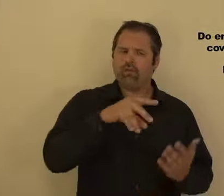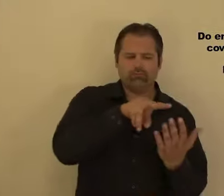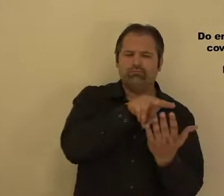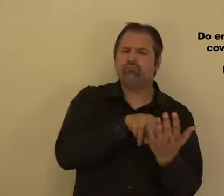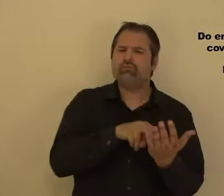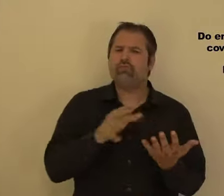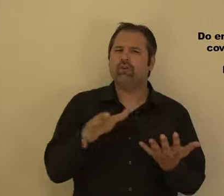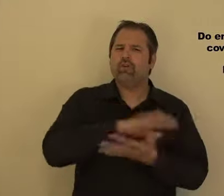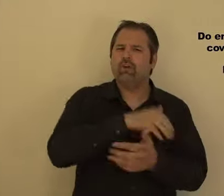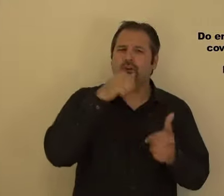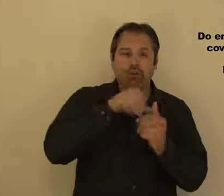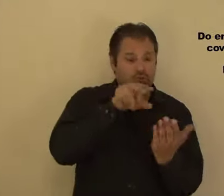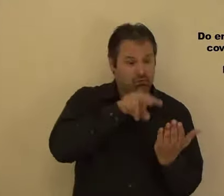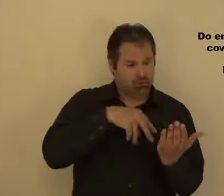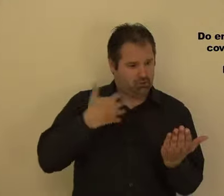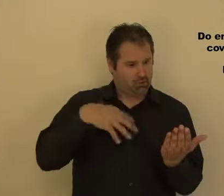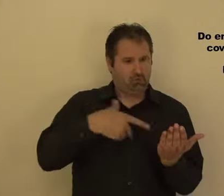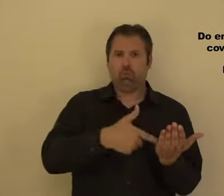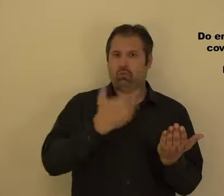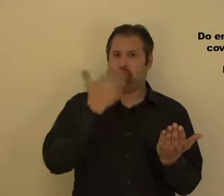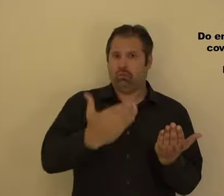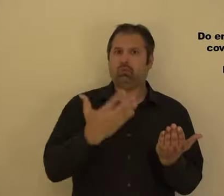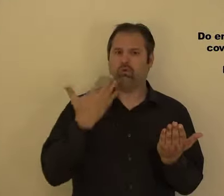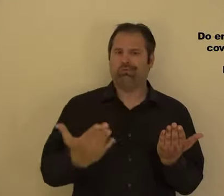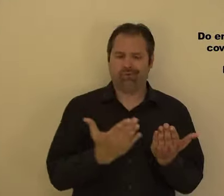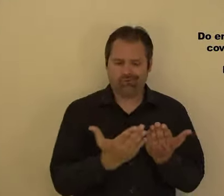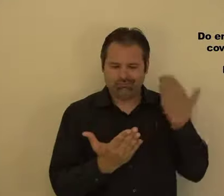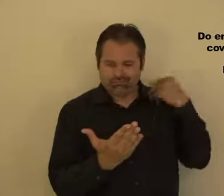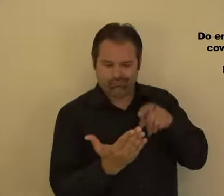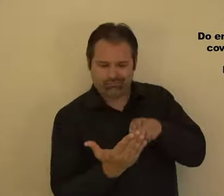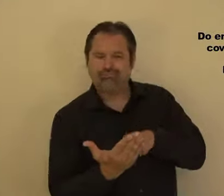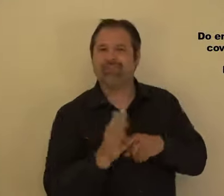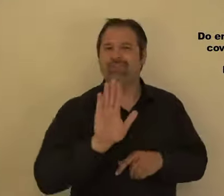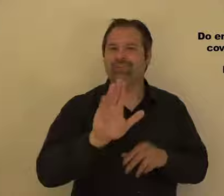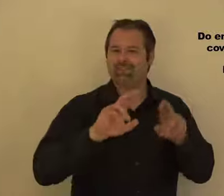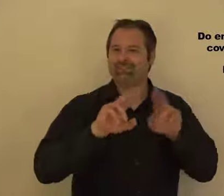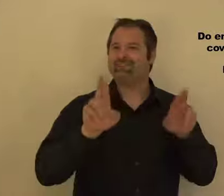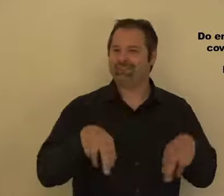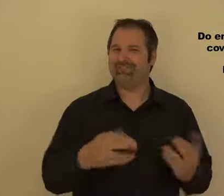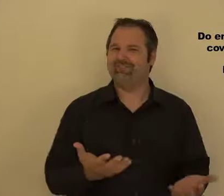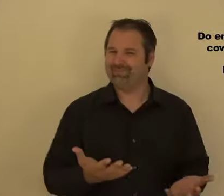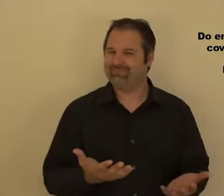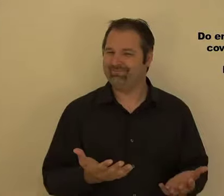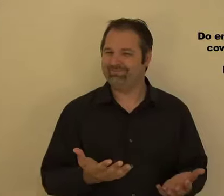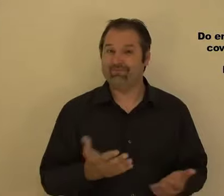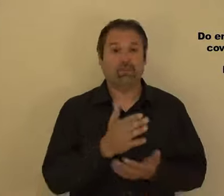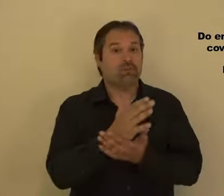Others prefer to skip the cover letter and get right to the resume.